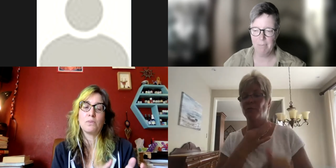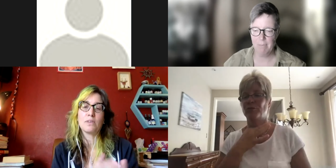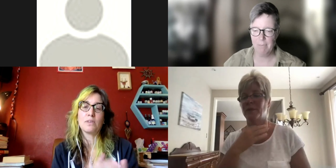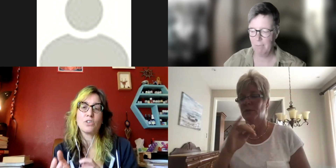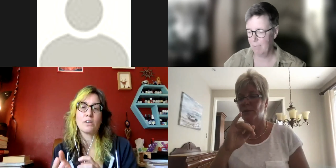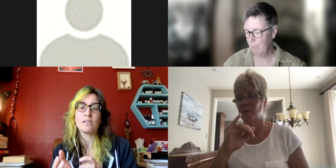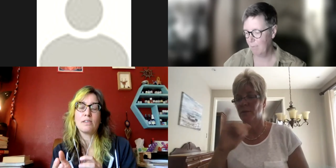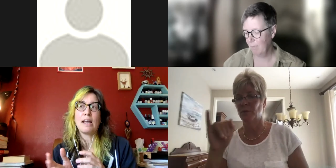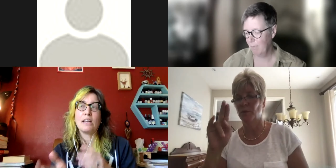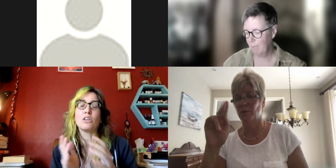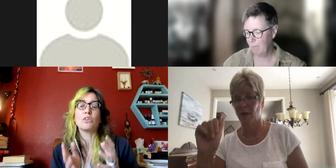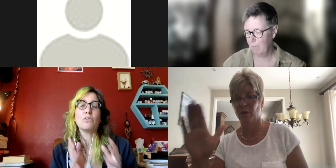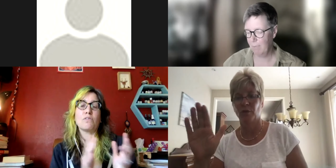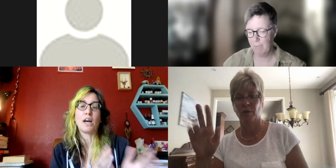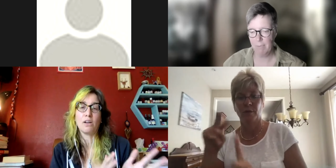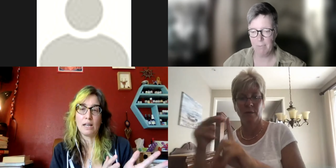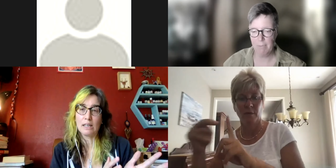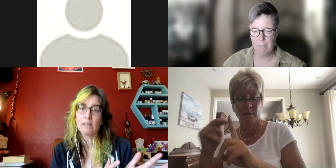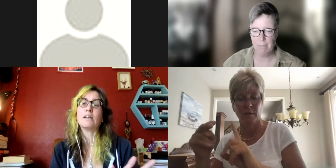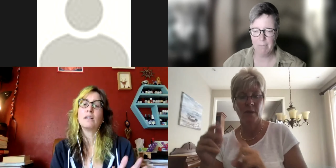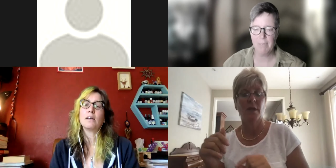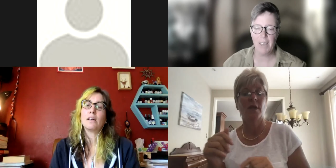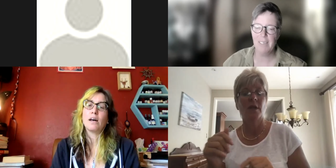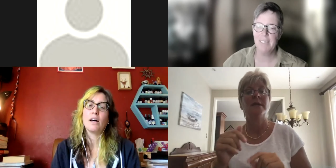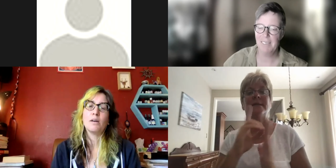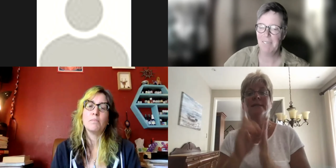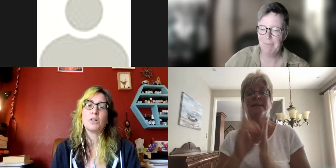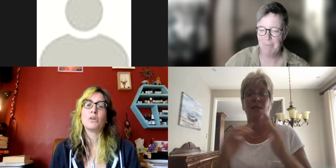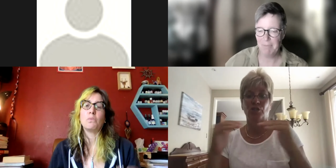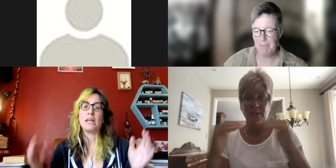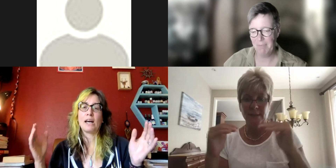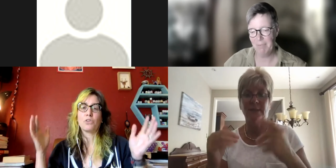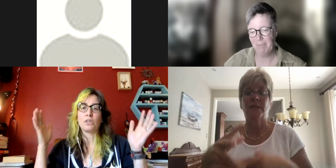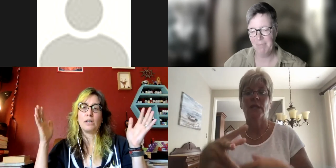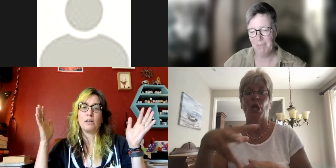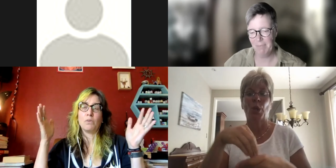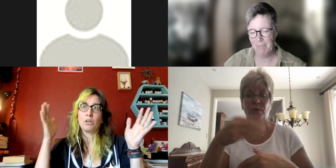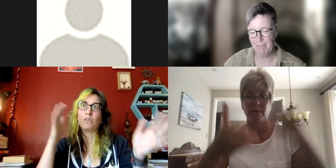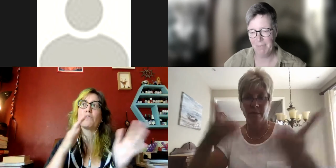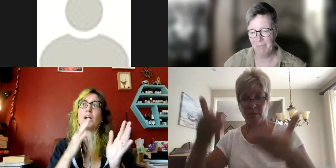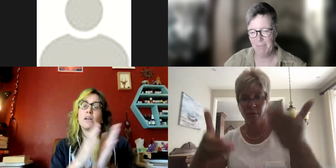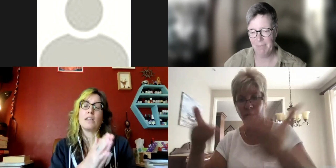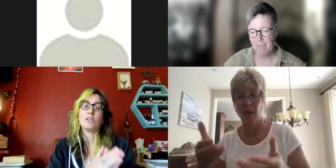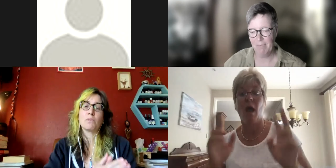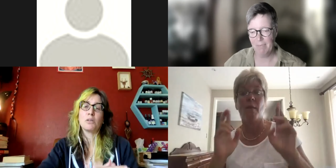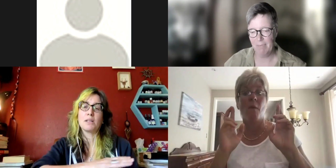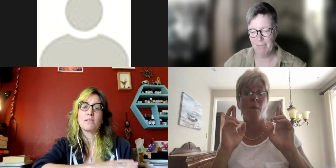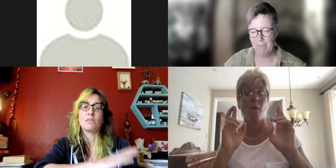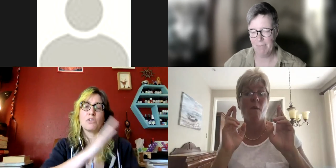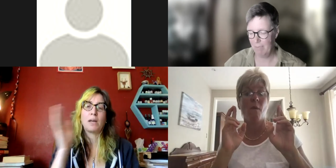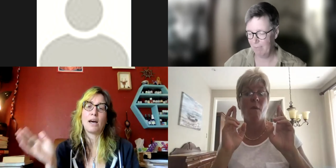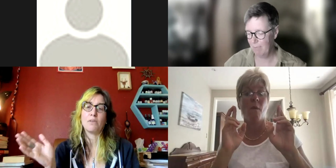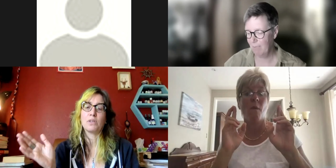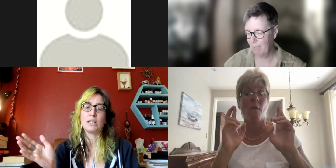design justice and inclusive hiring. Inclusive hiring I think is one of the biggest levers we have to get